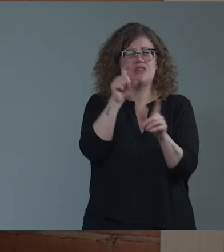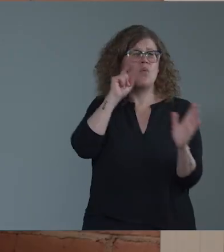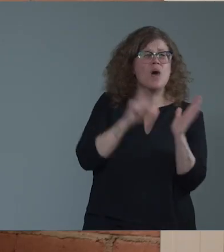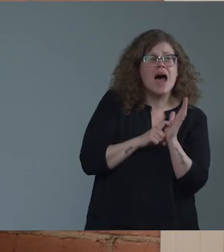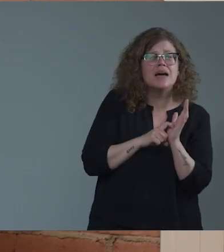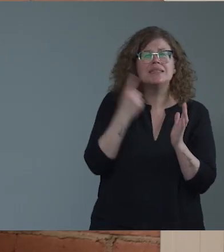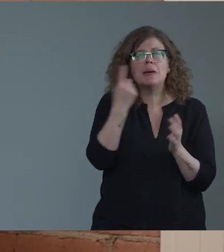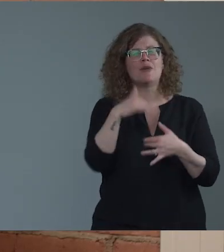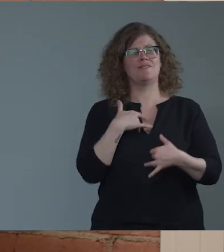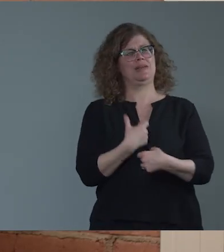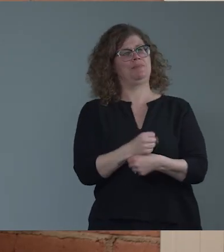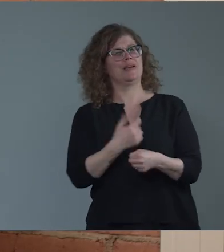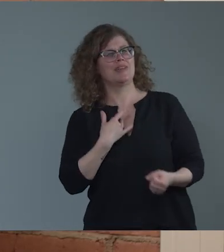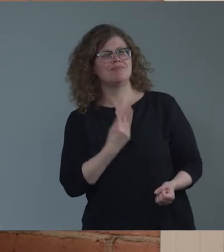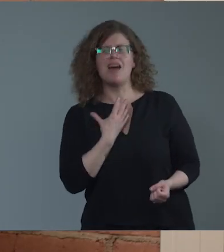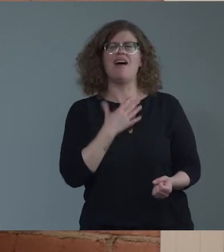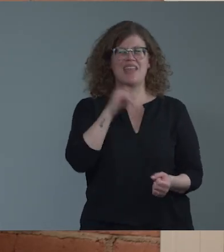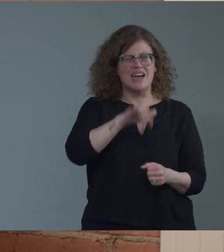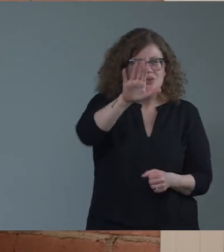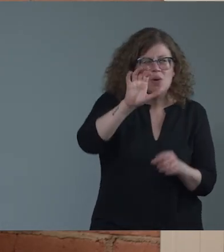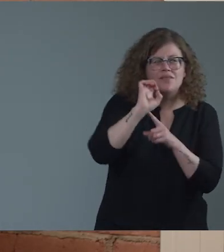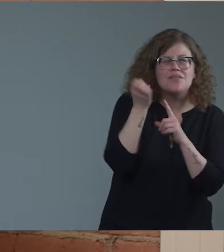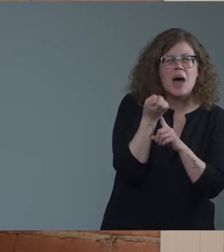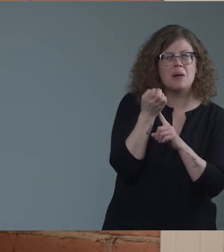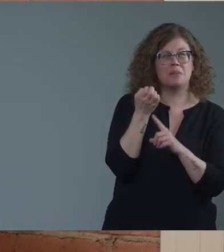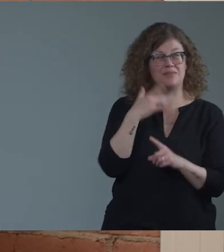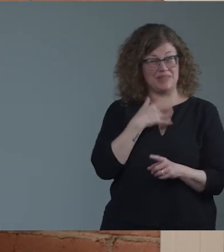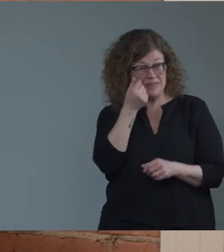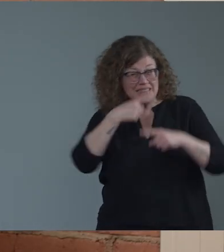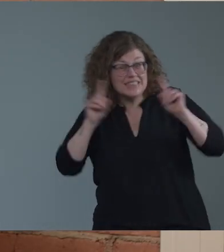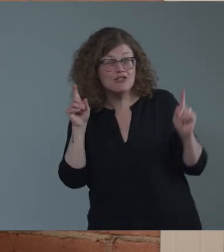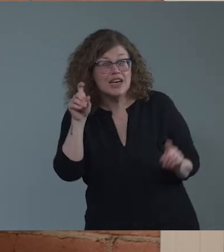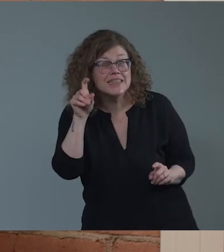And truly, we cannot discount the importance of beauty, whimsy, and joy.